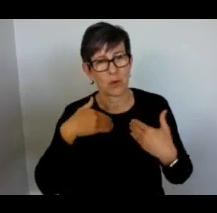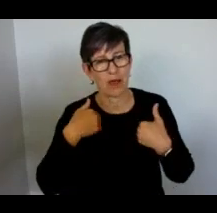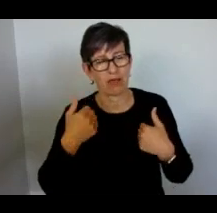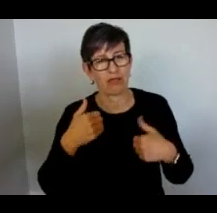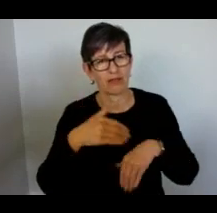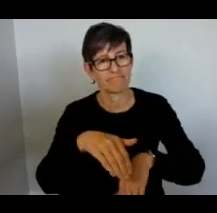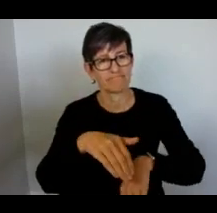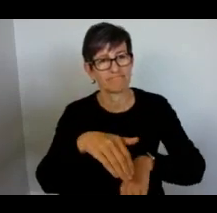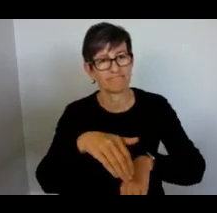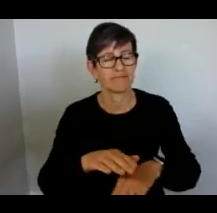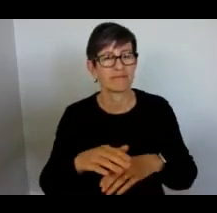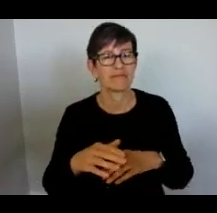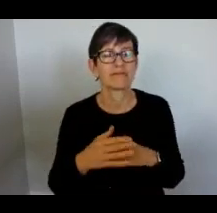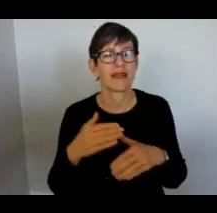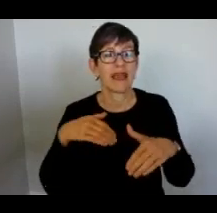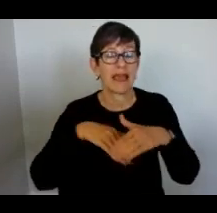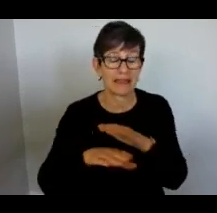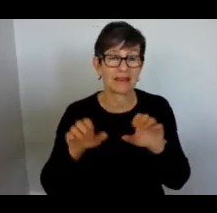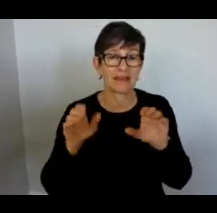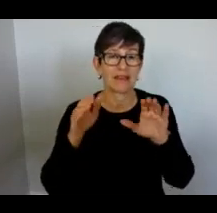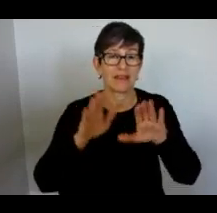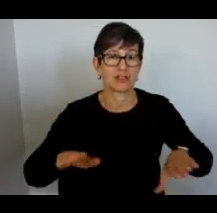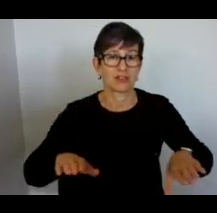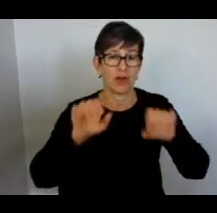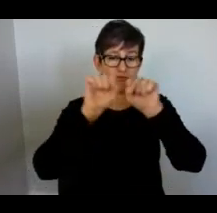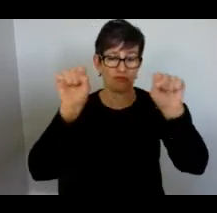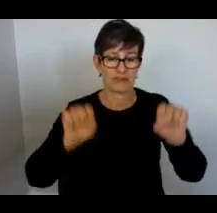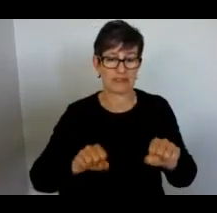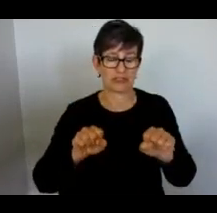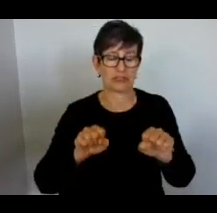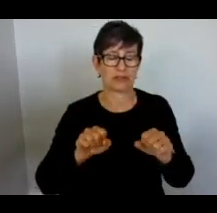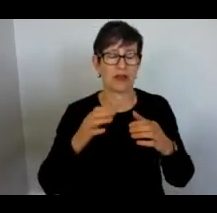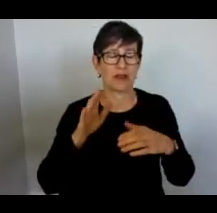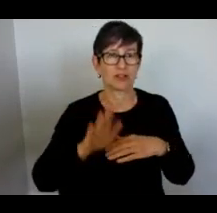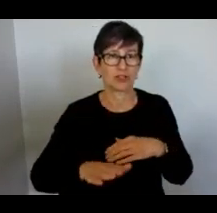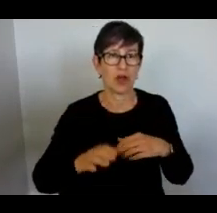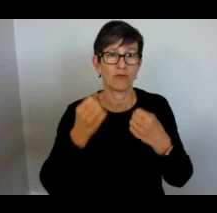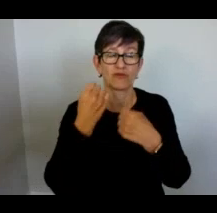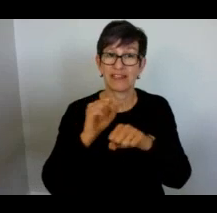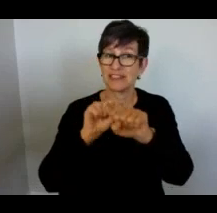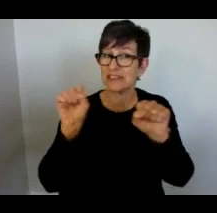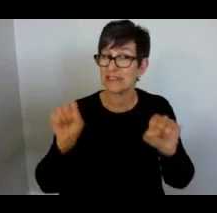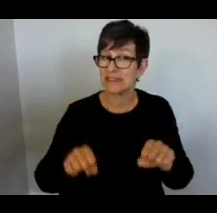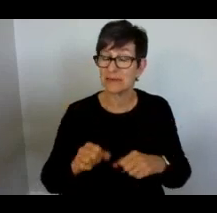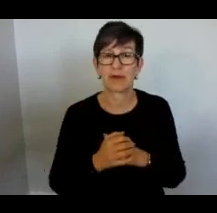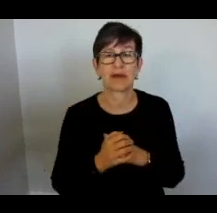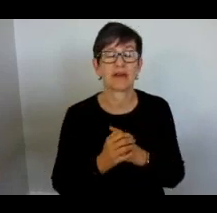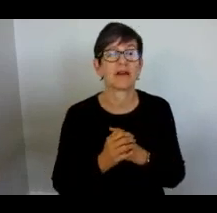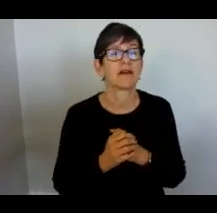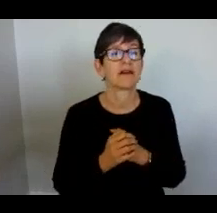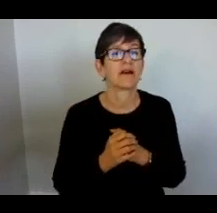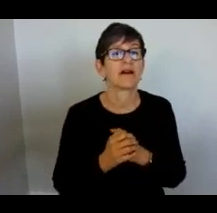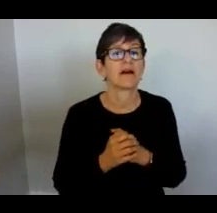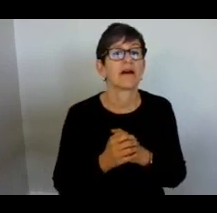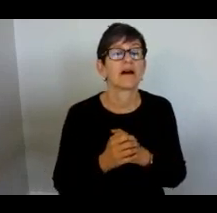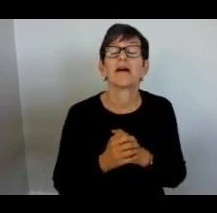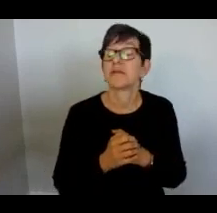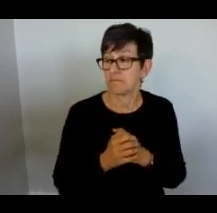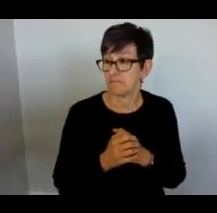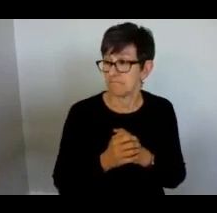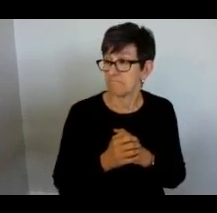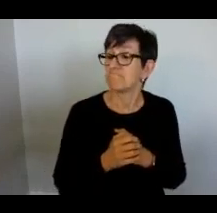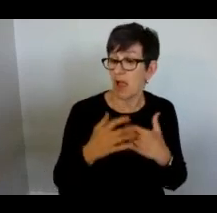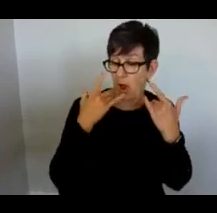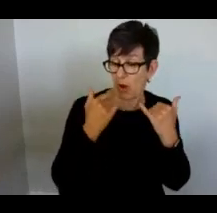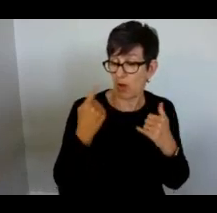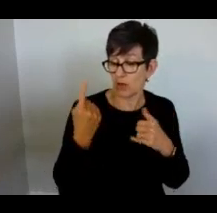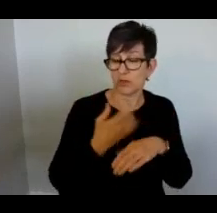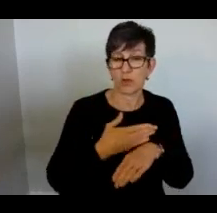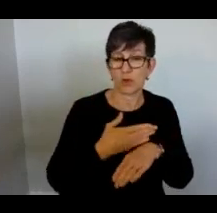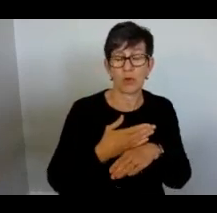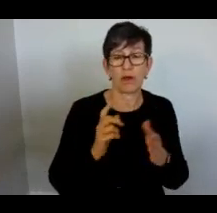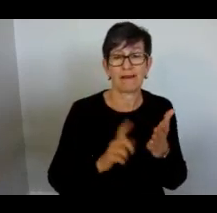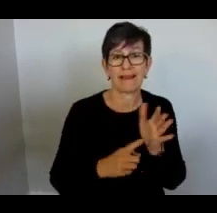protection system? GEORGIA: We have lawyers at Legal Aid - I guess it depends if you're talking